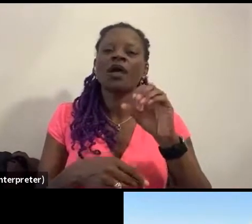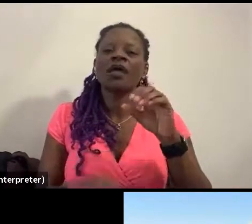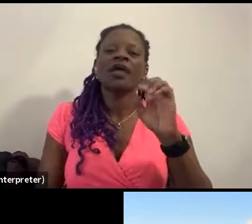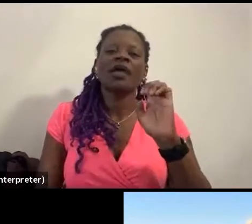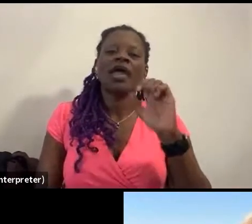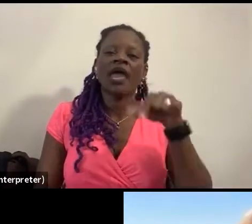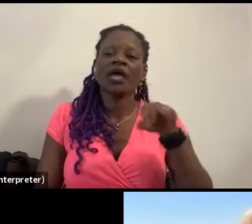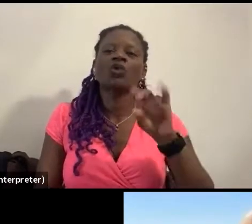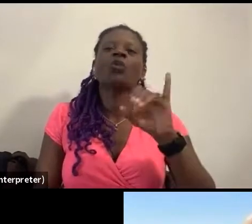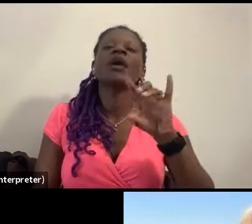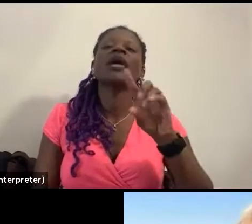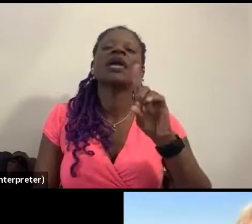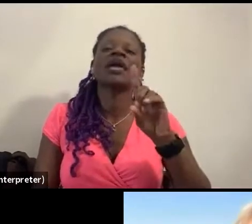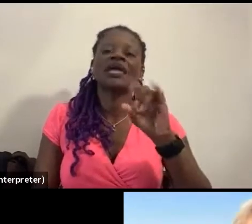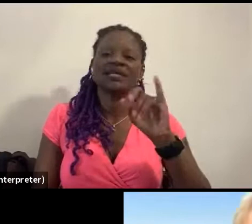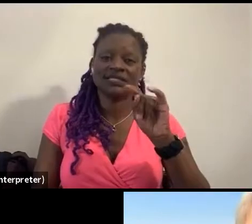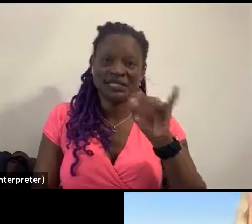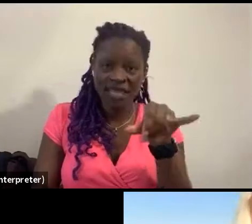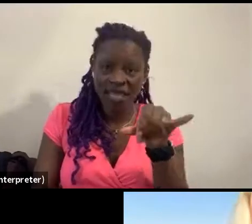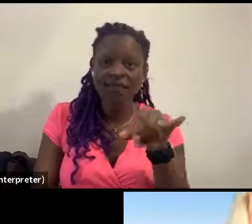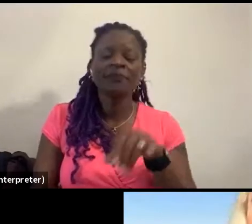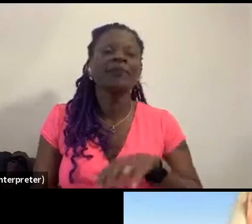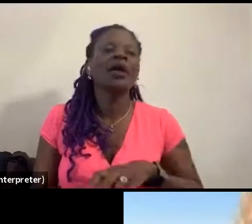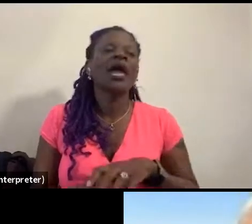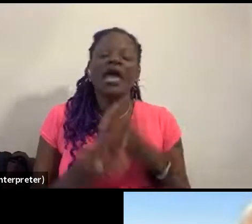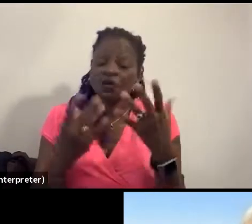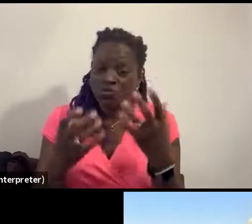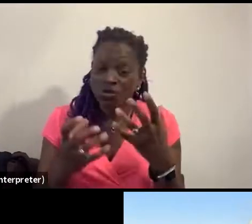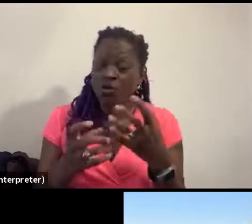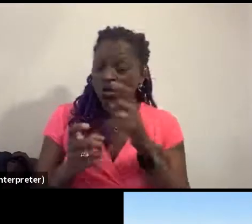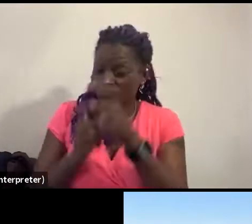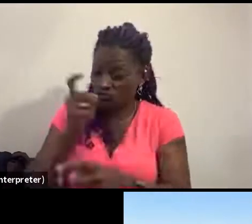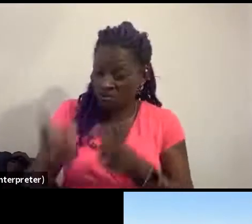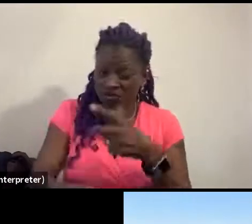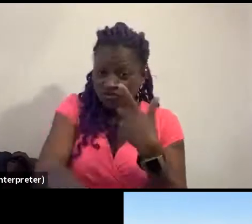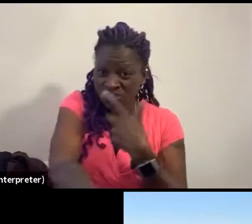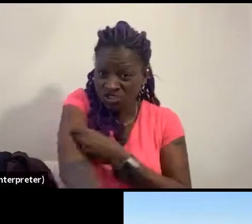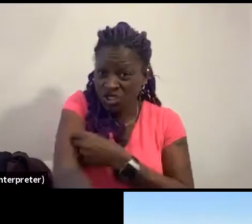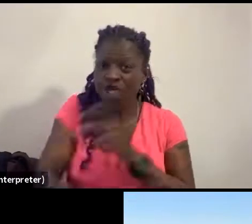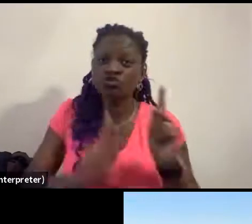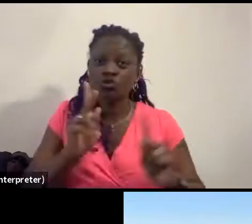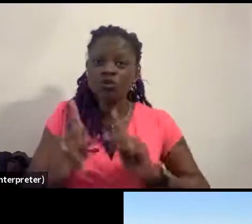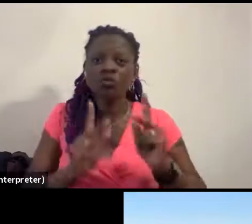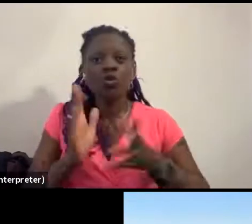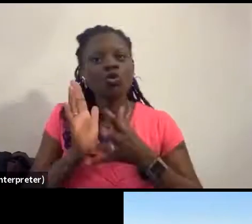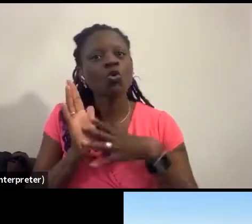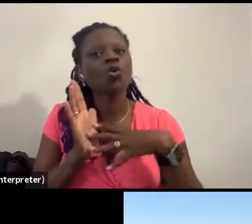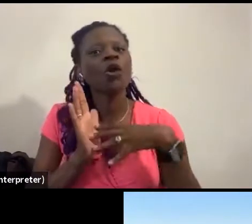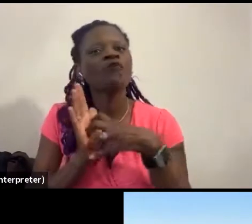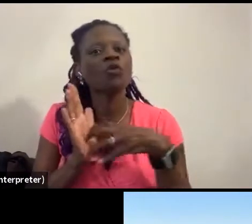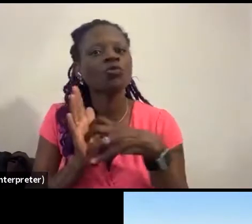vaccine to underserved and vulnerable communities. But starting tomorrow, the floodgates will open.